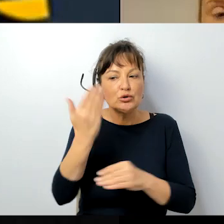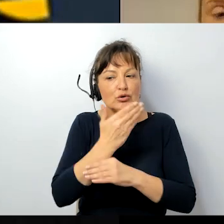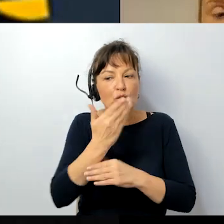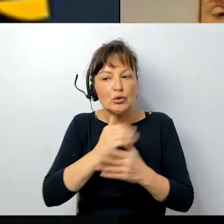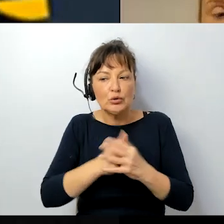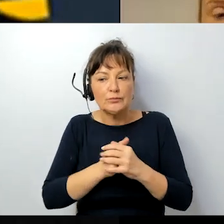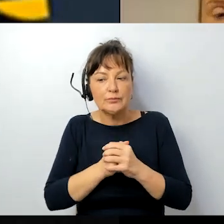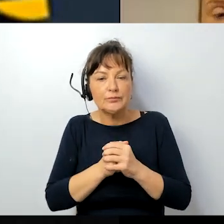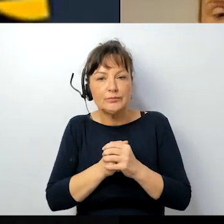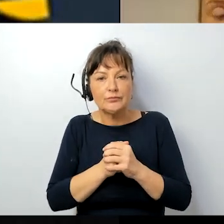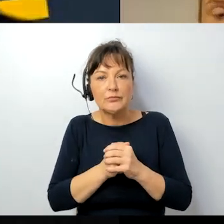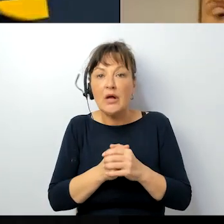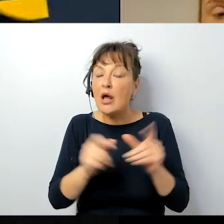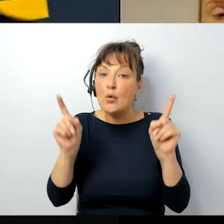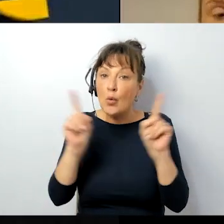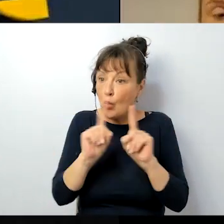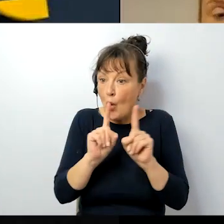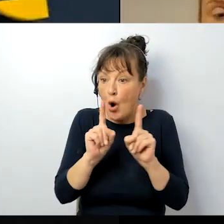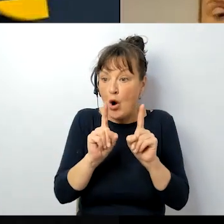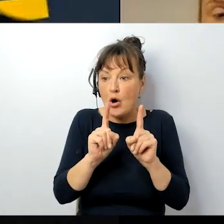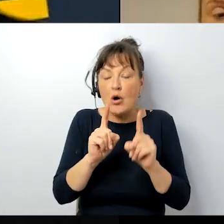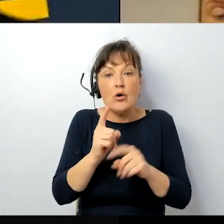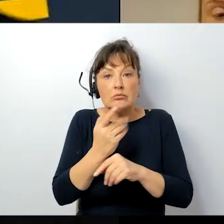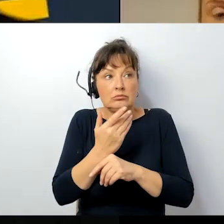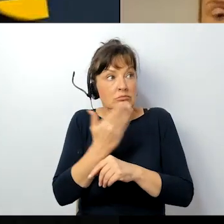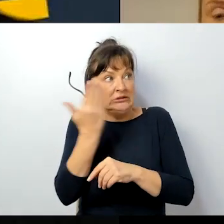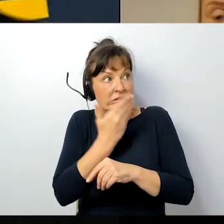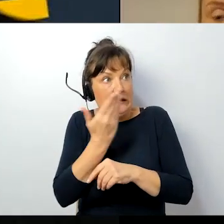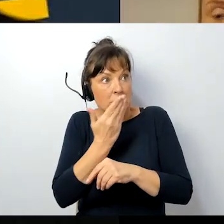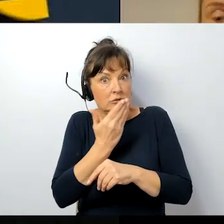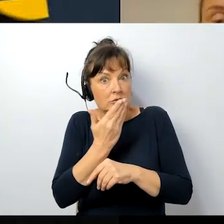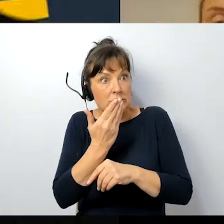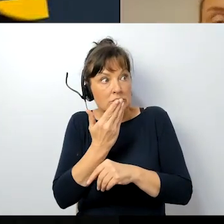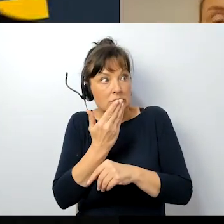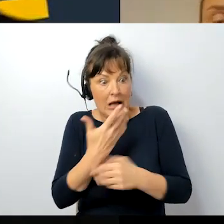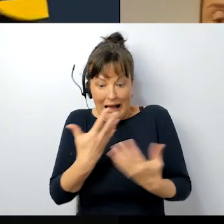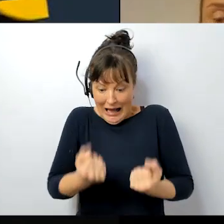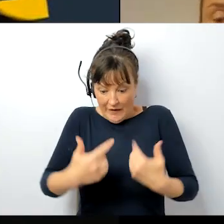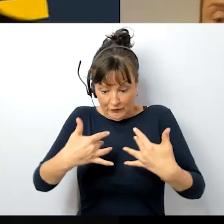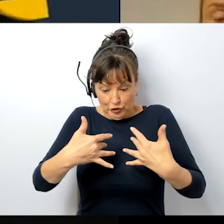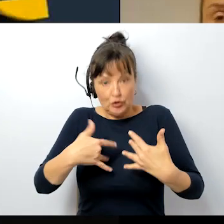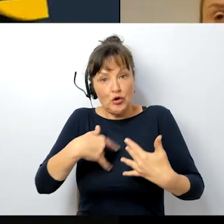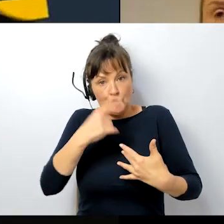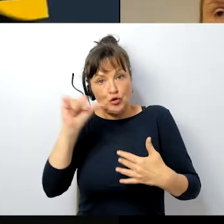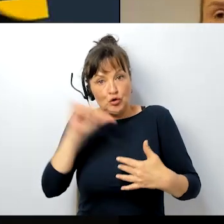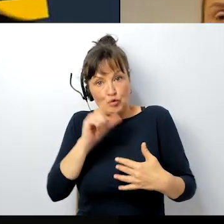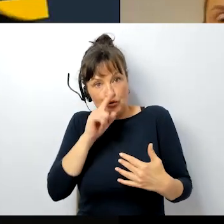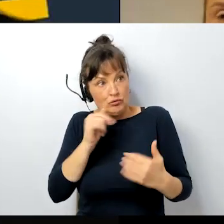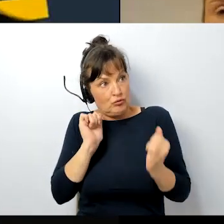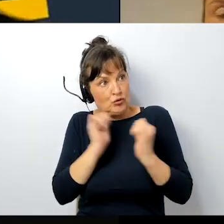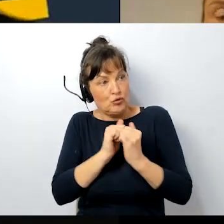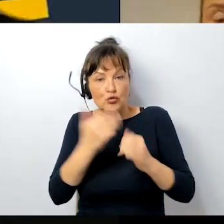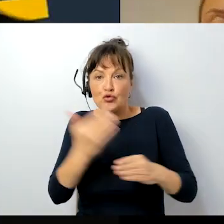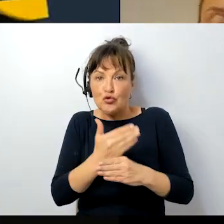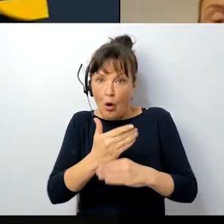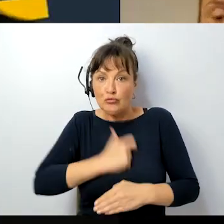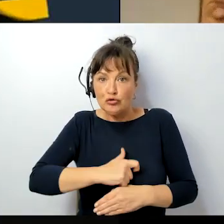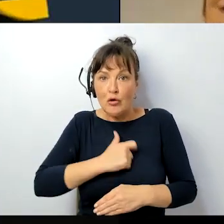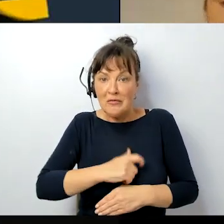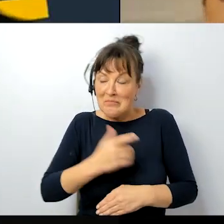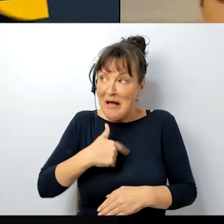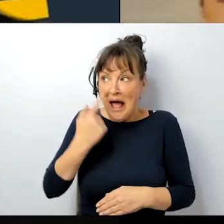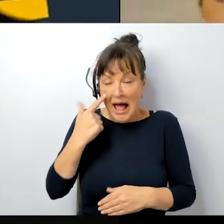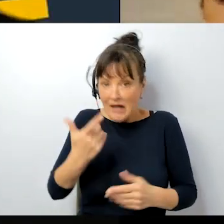my past experiences or school experience and what what skills I had that would suit the job role so